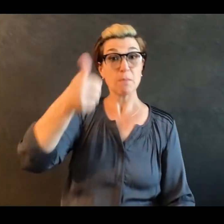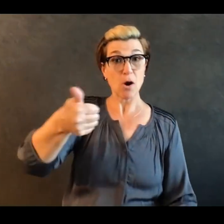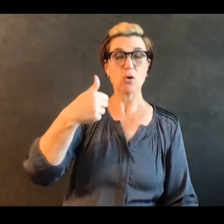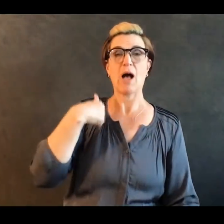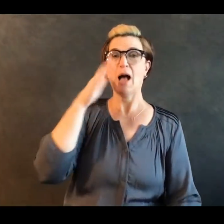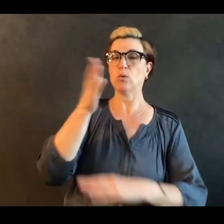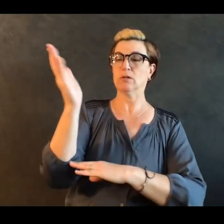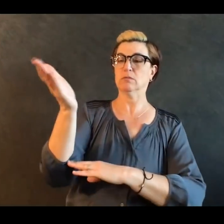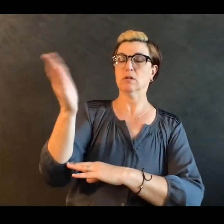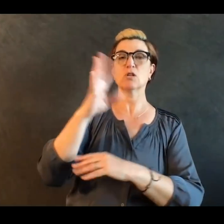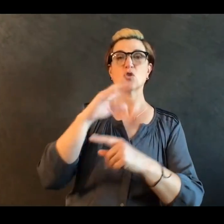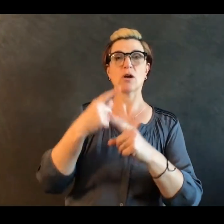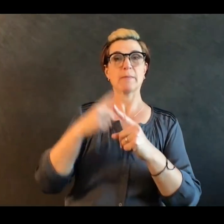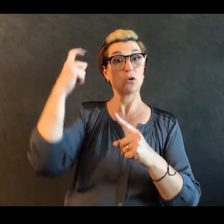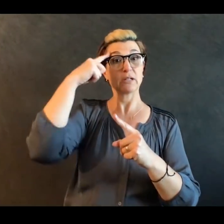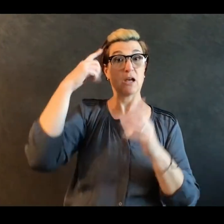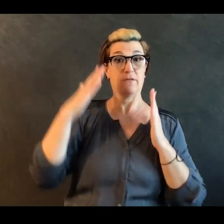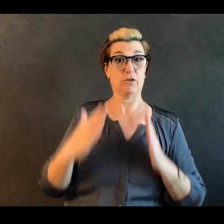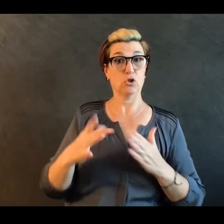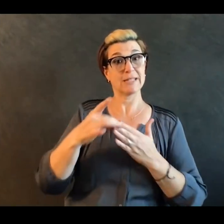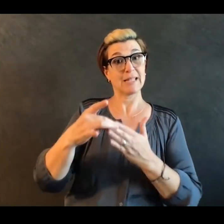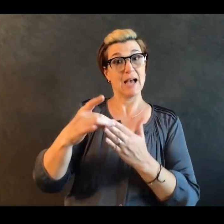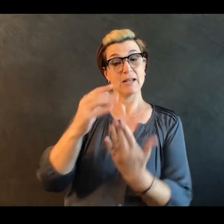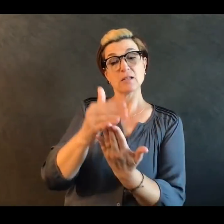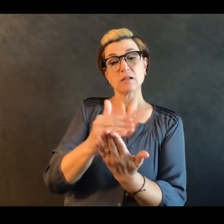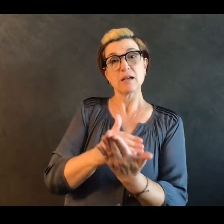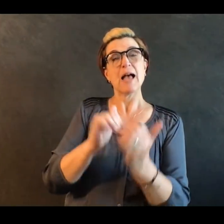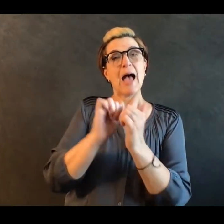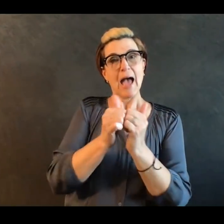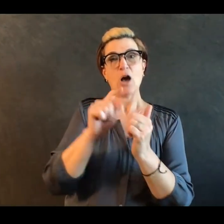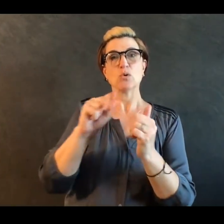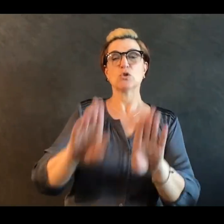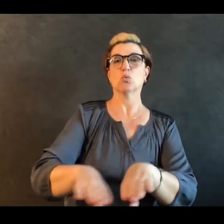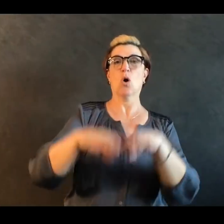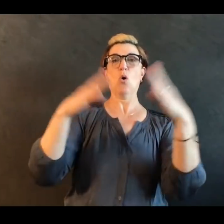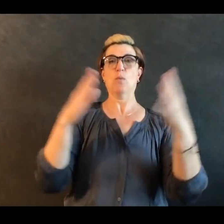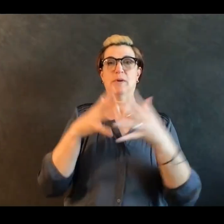build on our progress and reopen America in a safe and responsible way